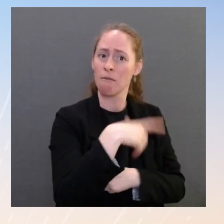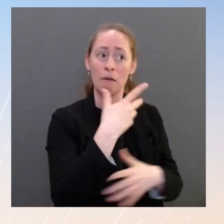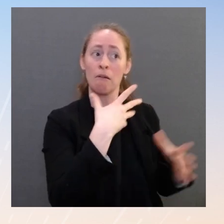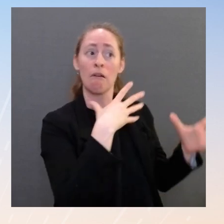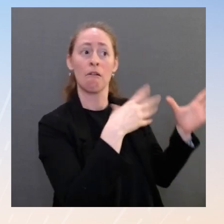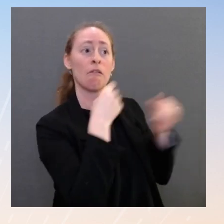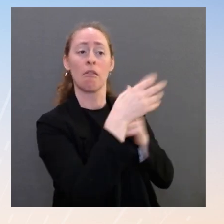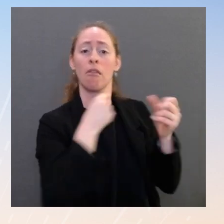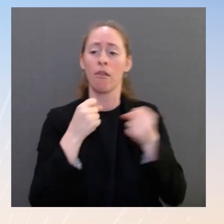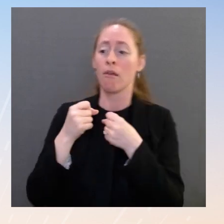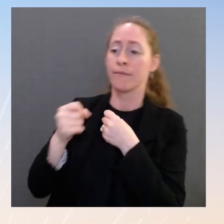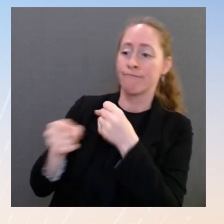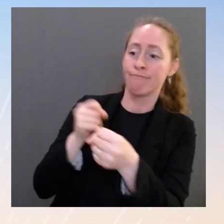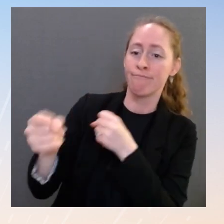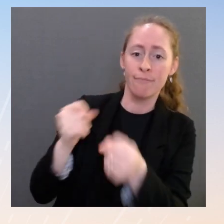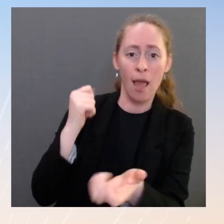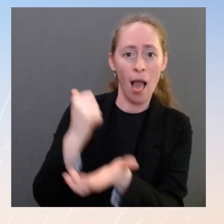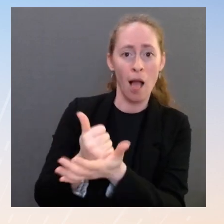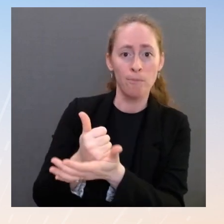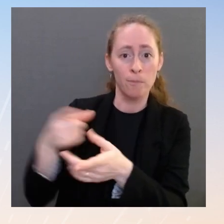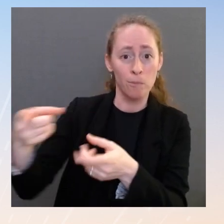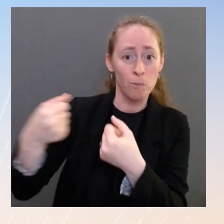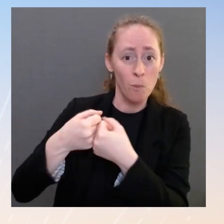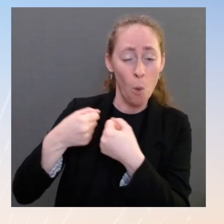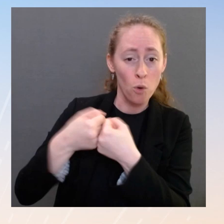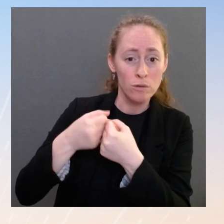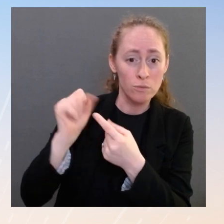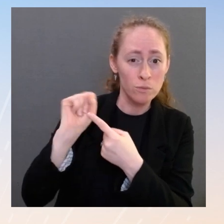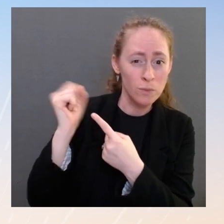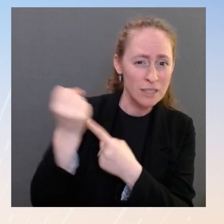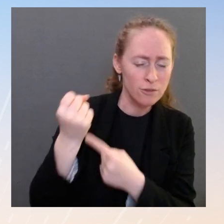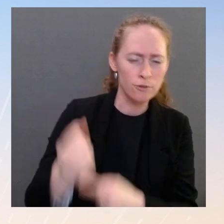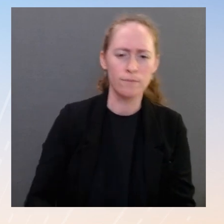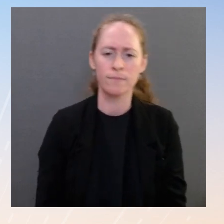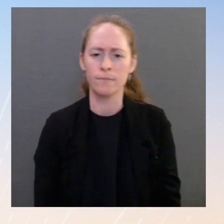are made through the interagency process, and clearly, having support and resources